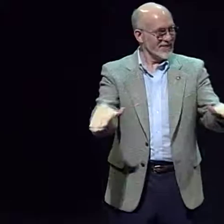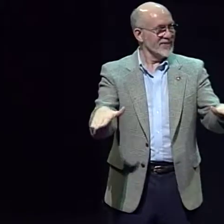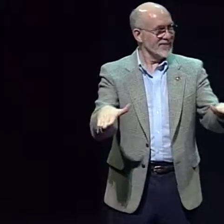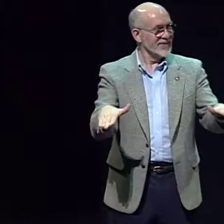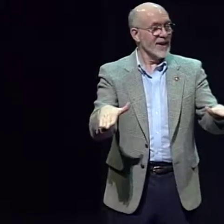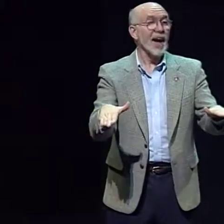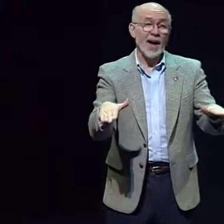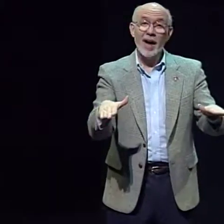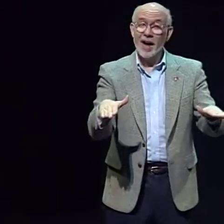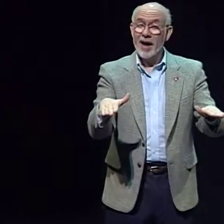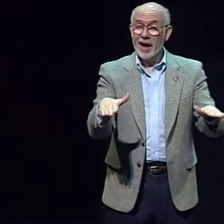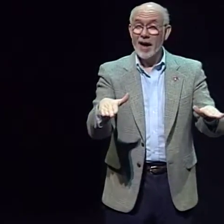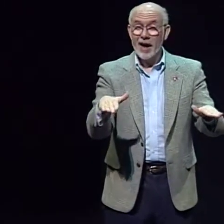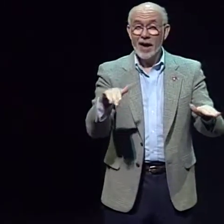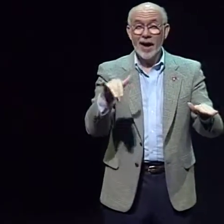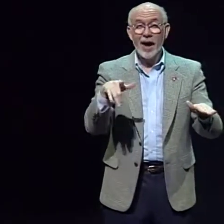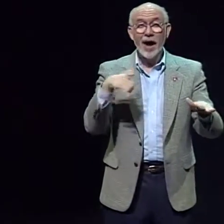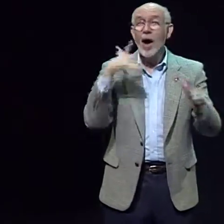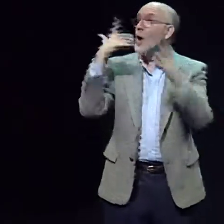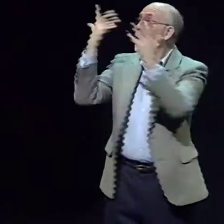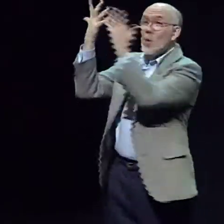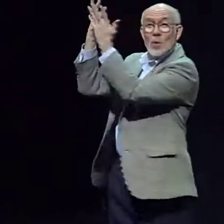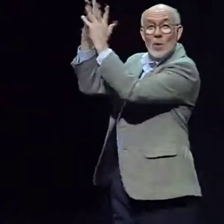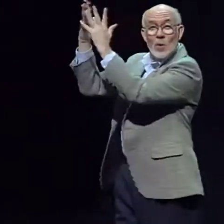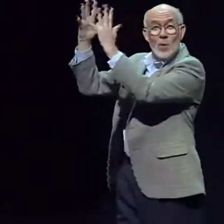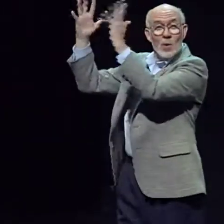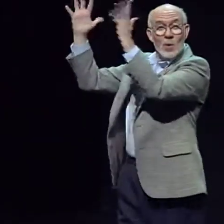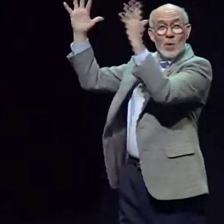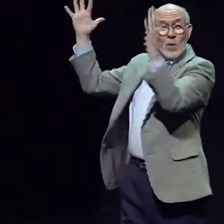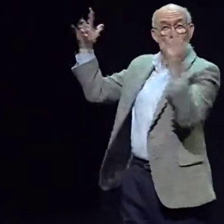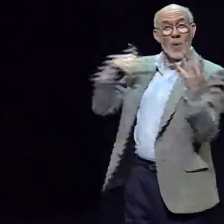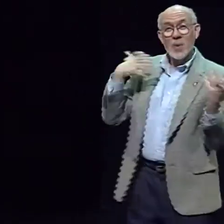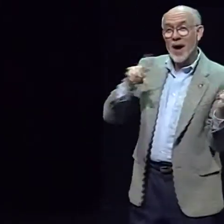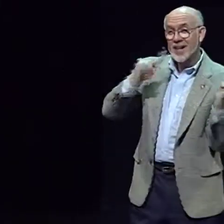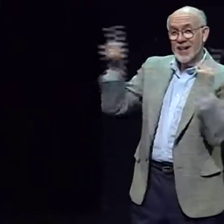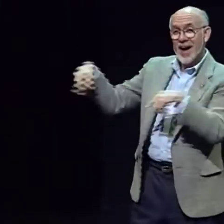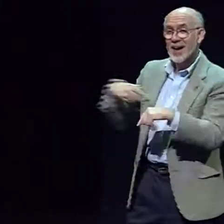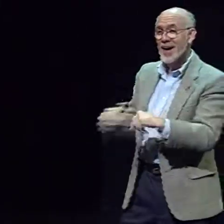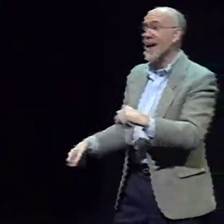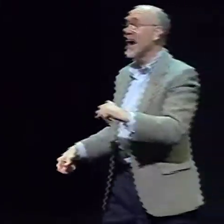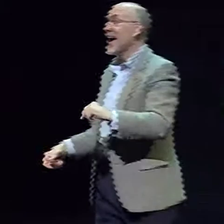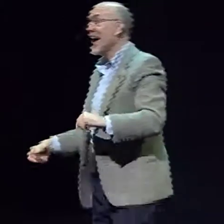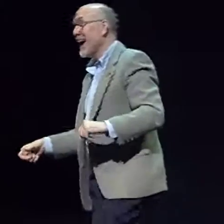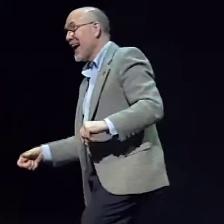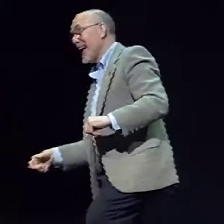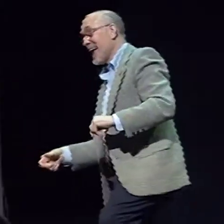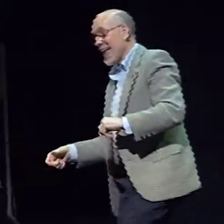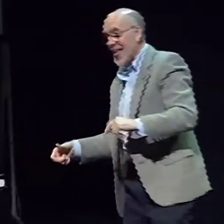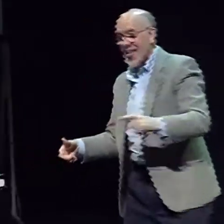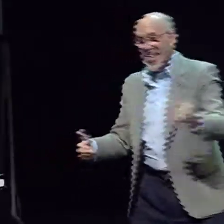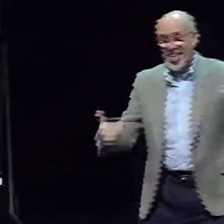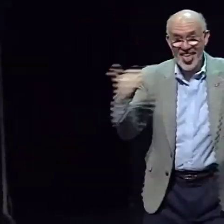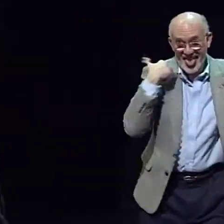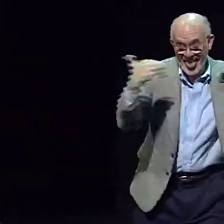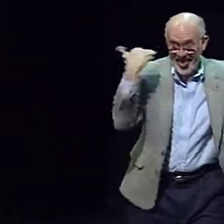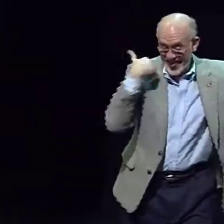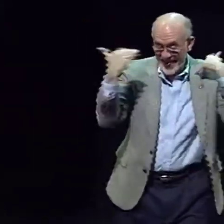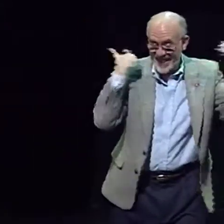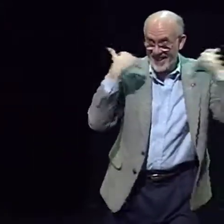FOR THE PURPOSES OF EDUCATING DEAF CHILDREN. AND WHILE I WAS ENCOURAGED TO MAYBE CONSIDER THAT ENDEAVOR